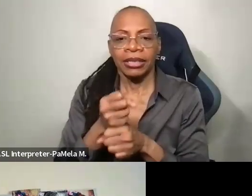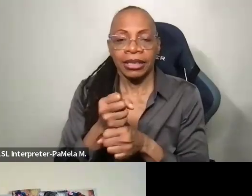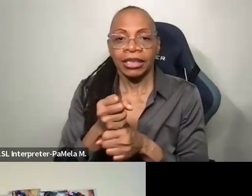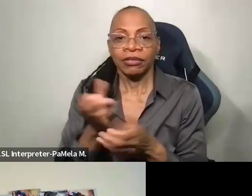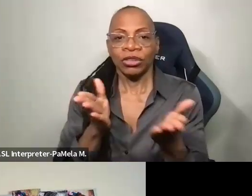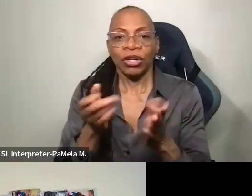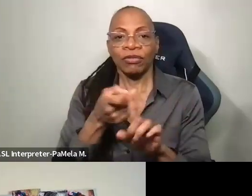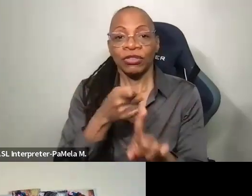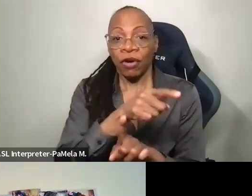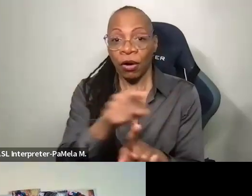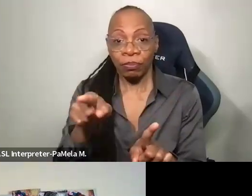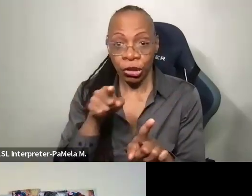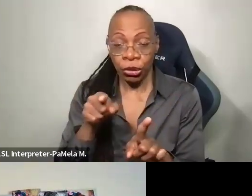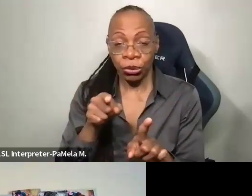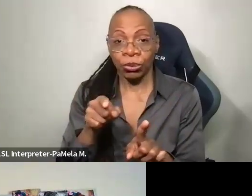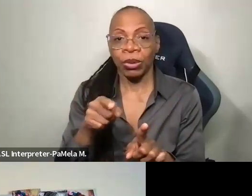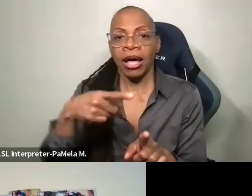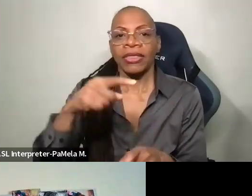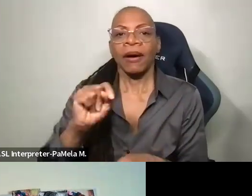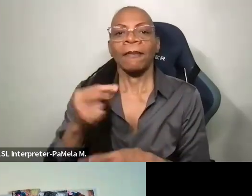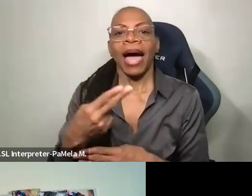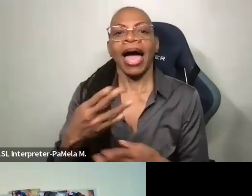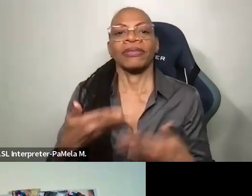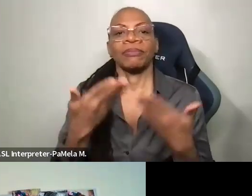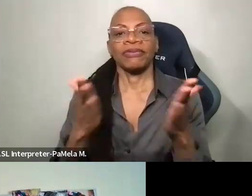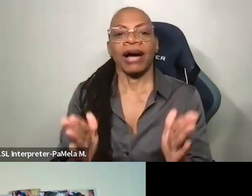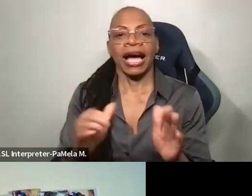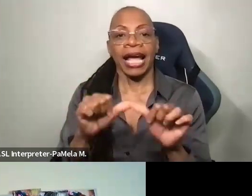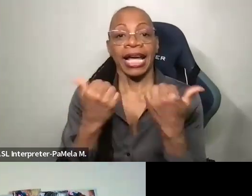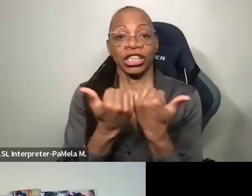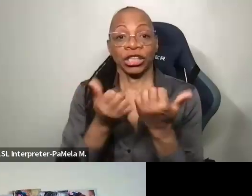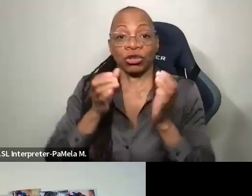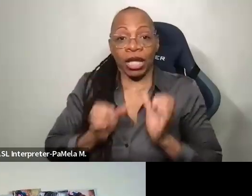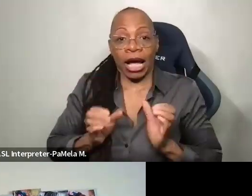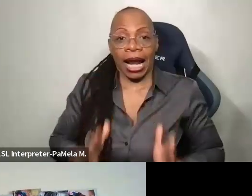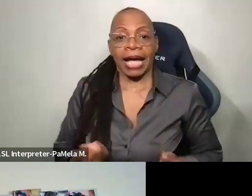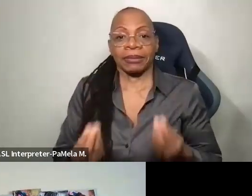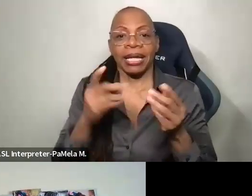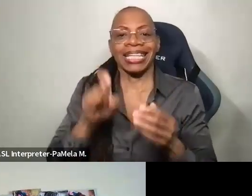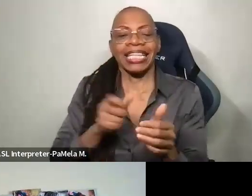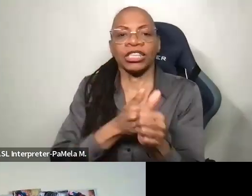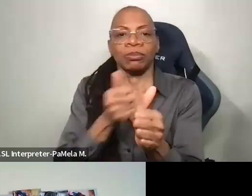the PATH provider agency. So those clients need to be tracked separately